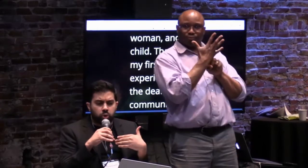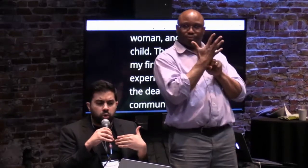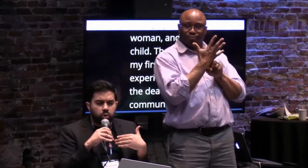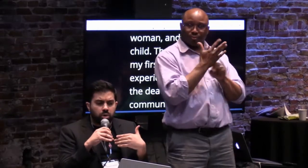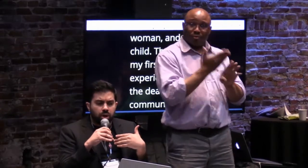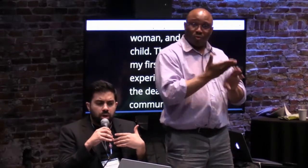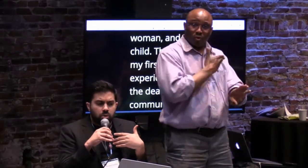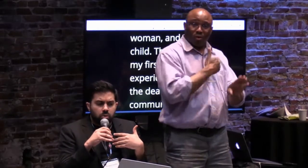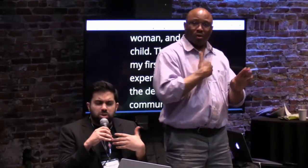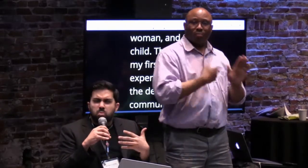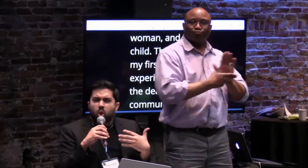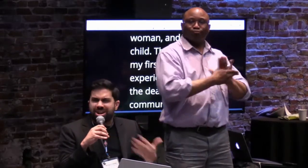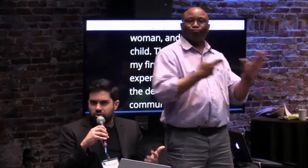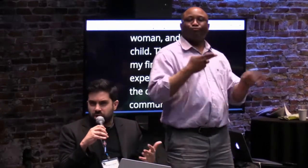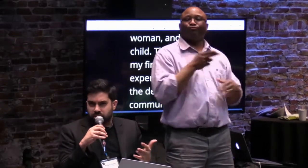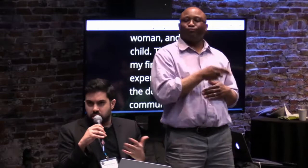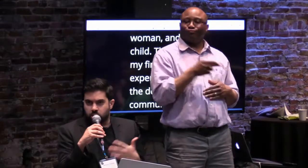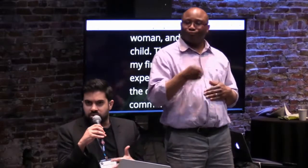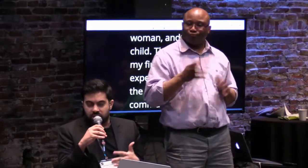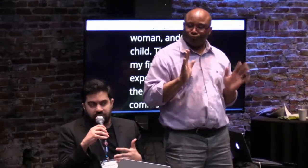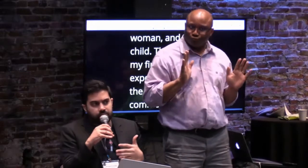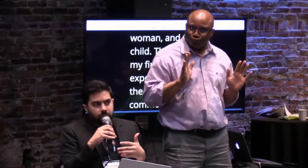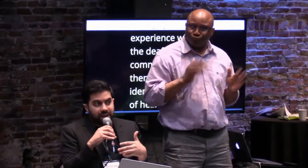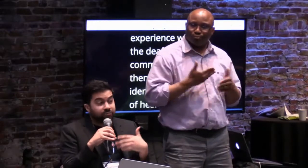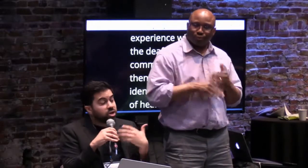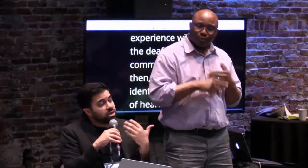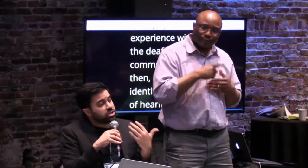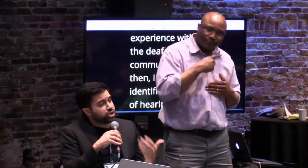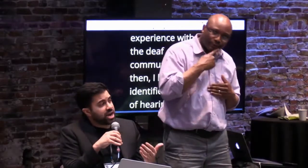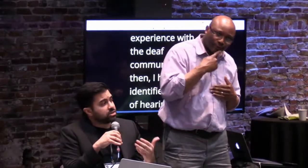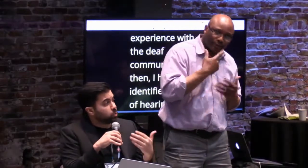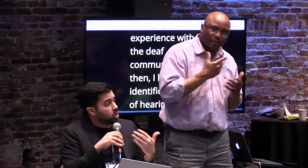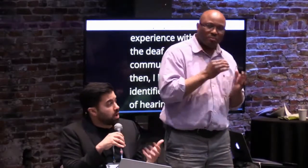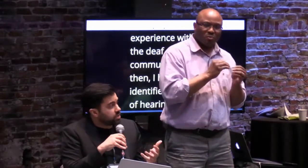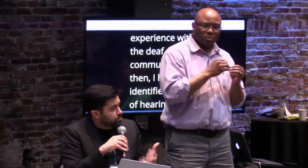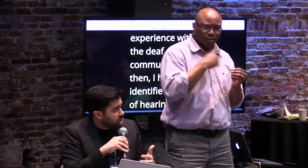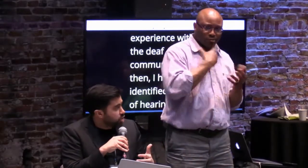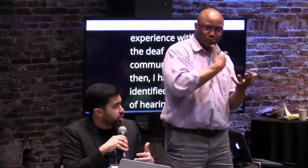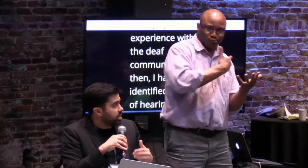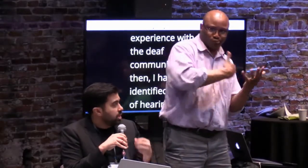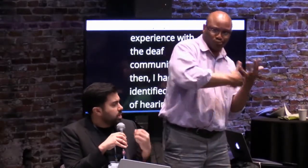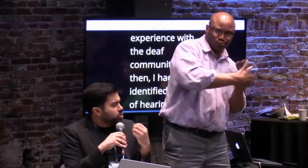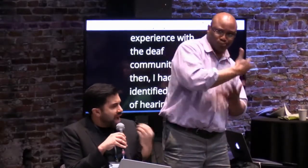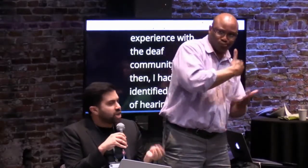As someone who was more hearing than he was deaf, but after getting the chance to work on this production,